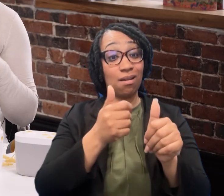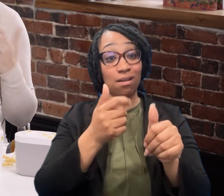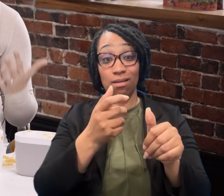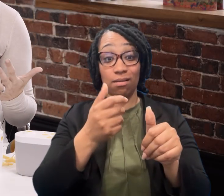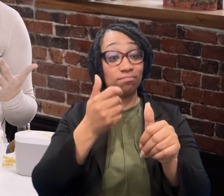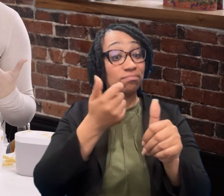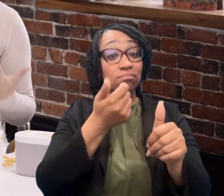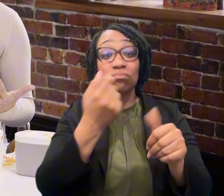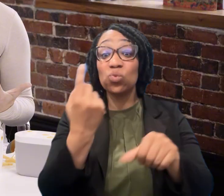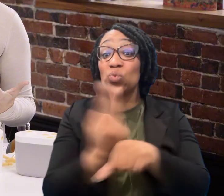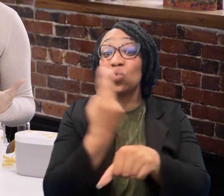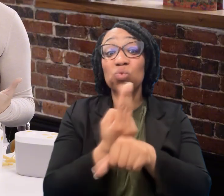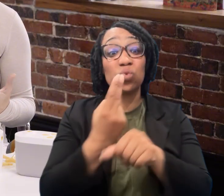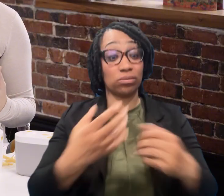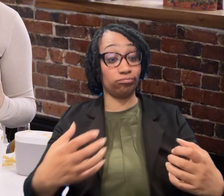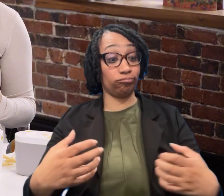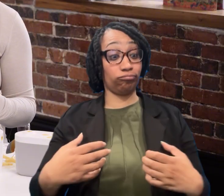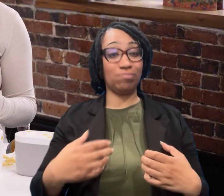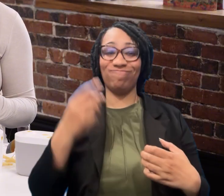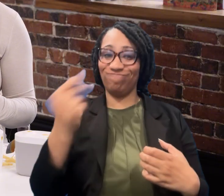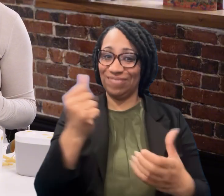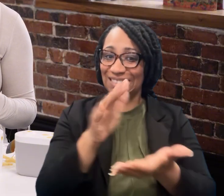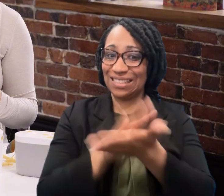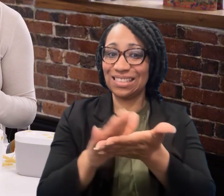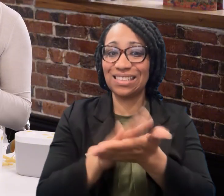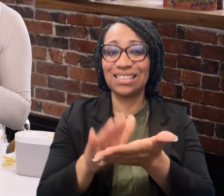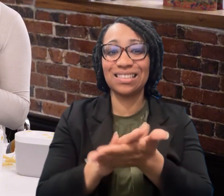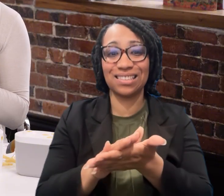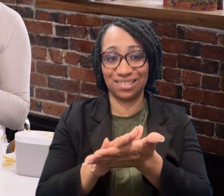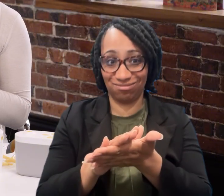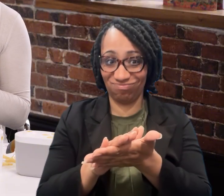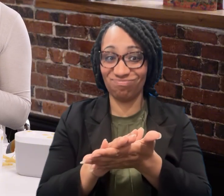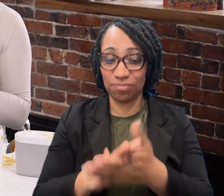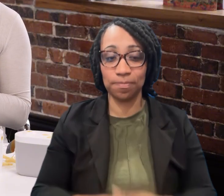Overall, the first recommendation is to clean your pump collection kit after every pumping session.